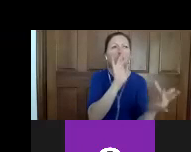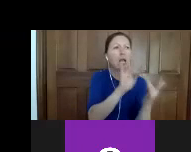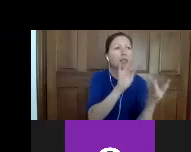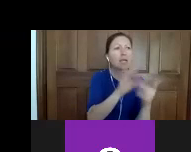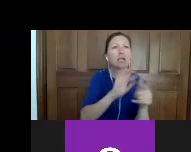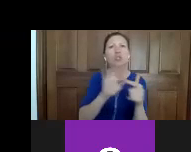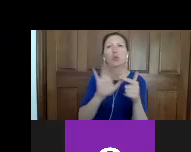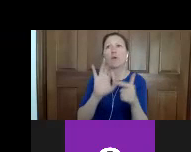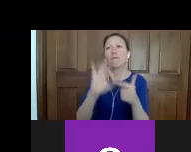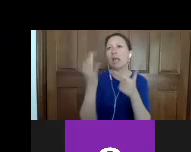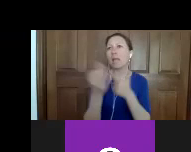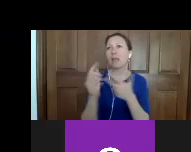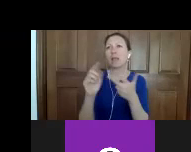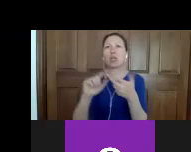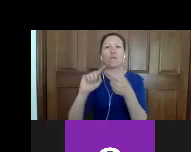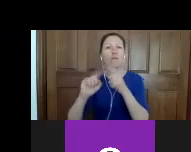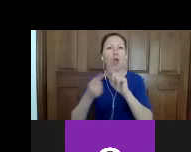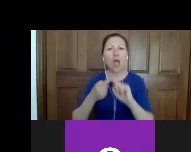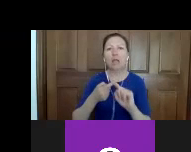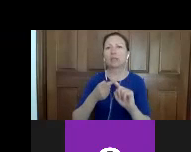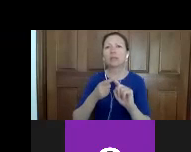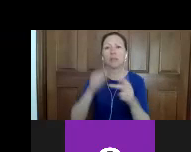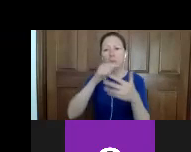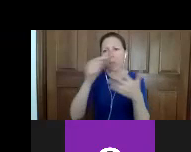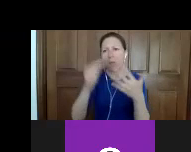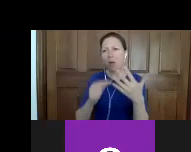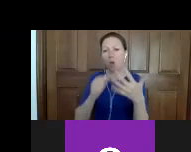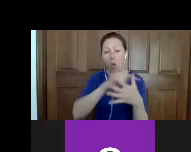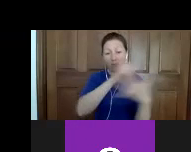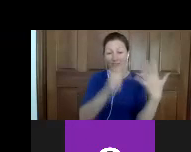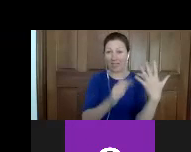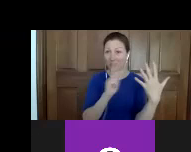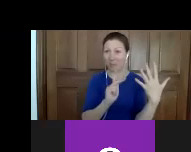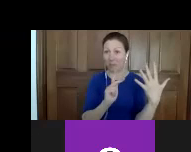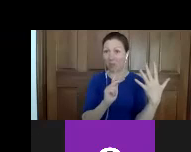friends, these people can be really help. If helping you do all of the other things,